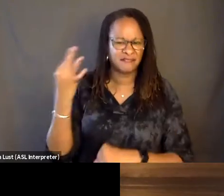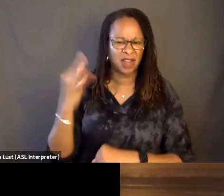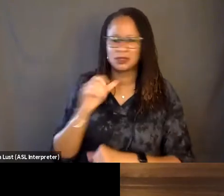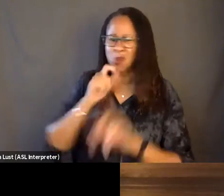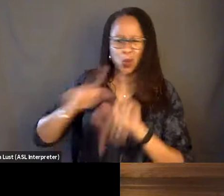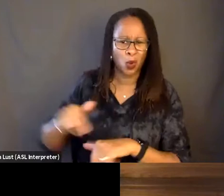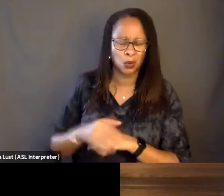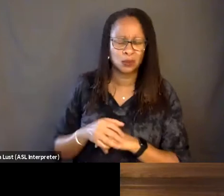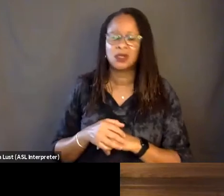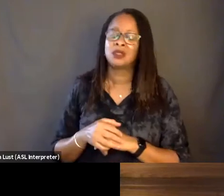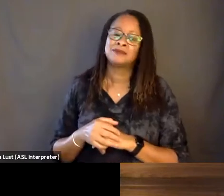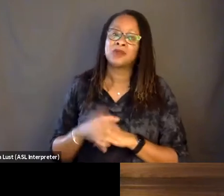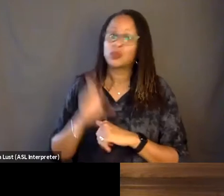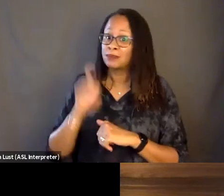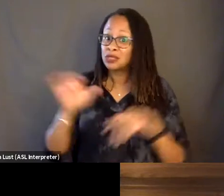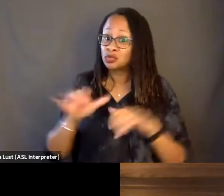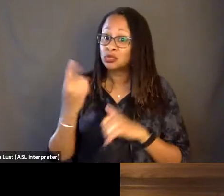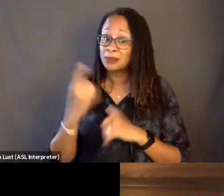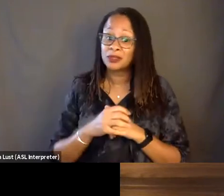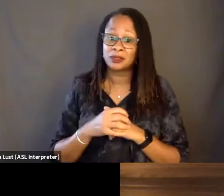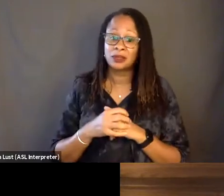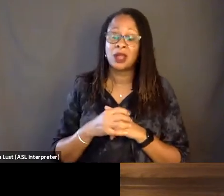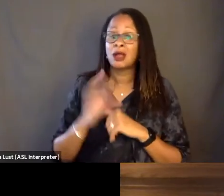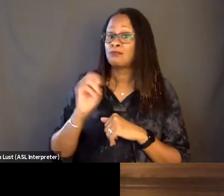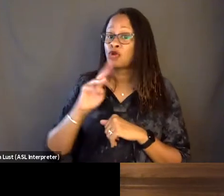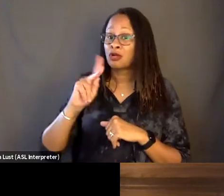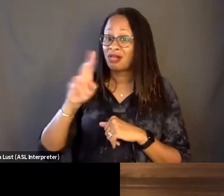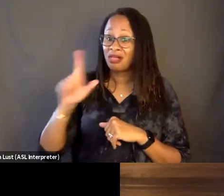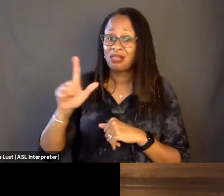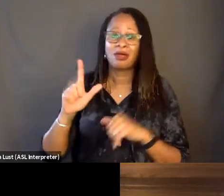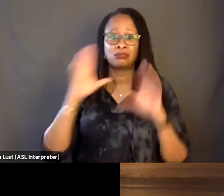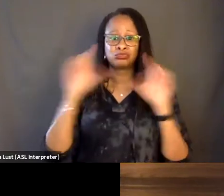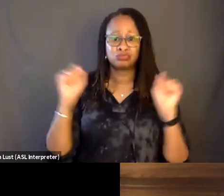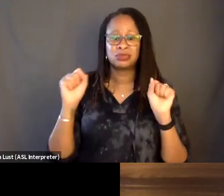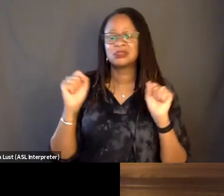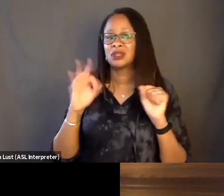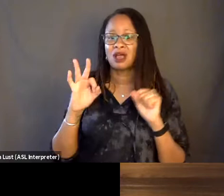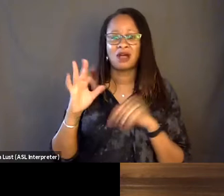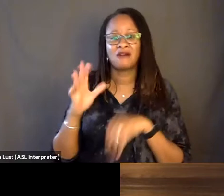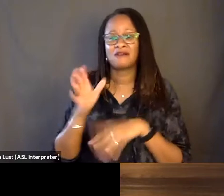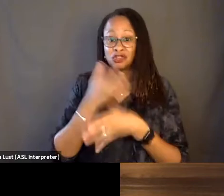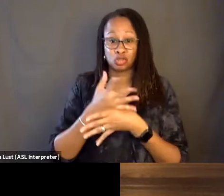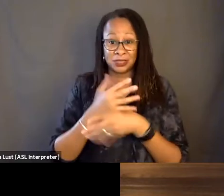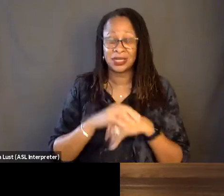We have to do something, Merkel. We have to do something, Biden or Trump. And that's why I'm really, really optimistic.